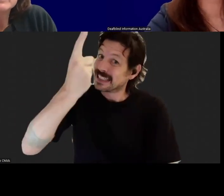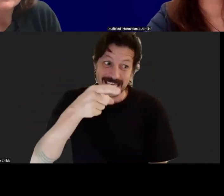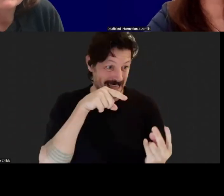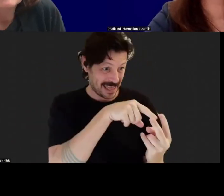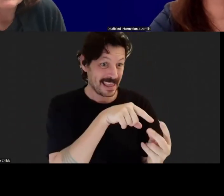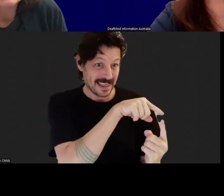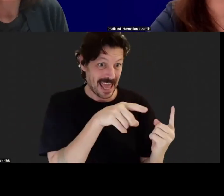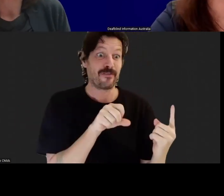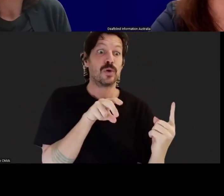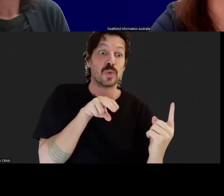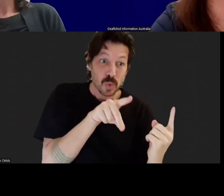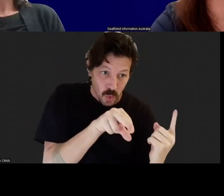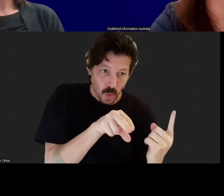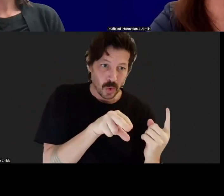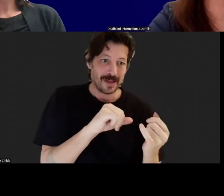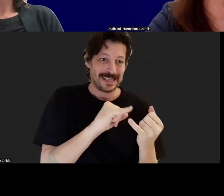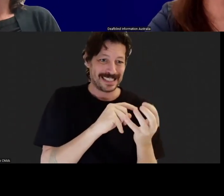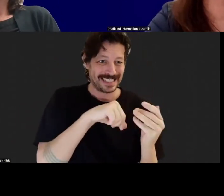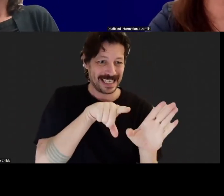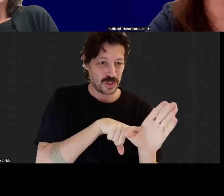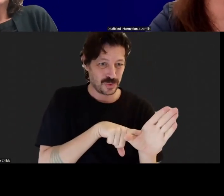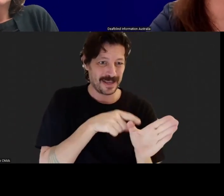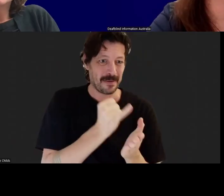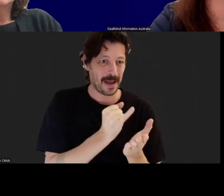That's a good question. In my experience,